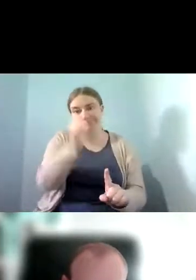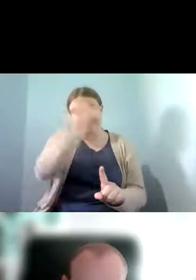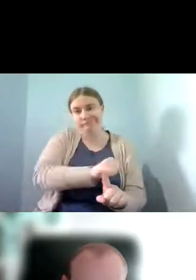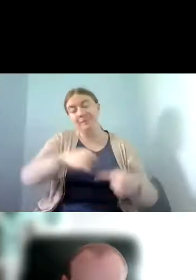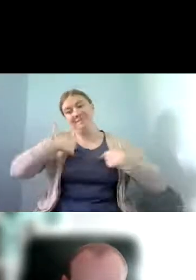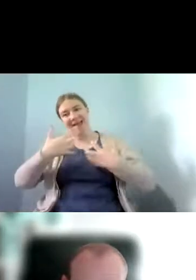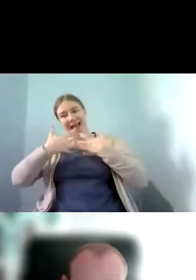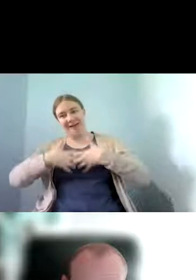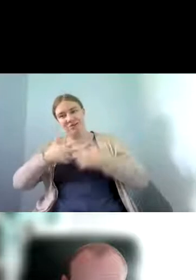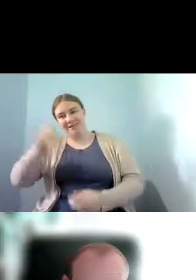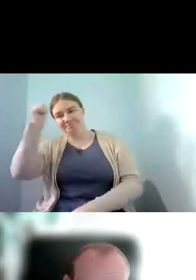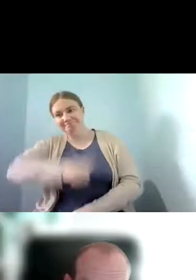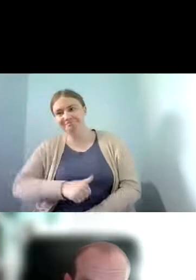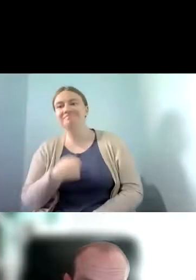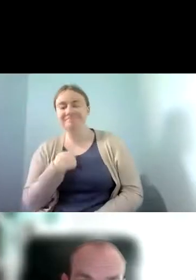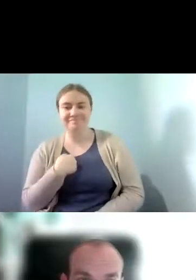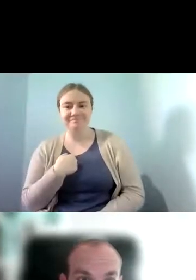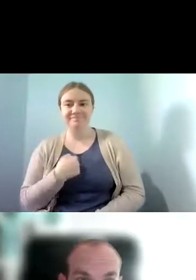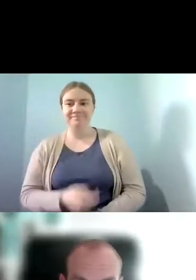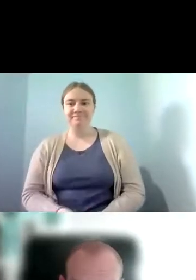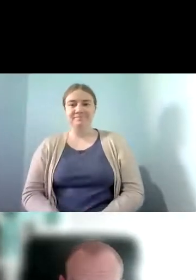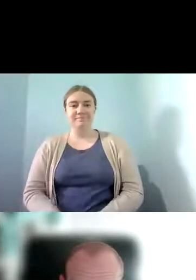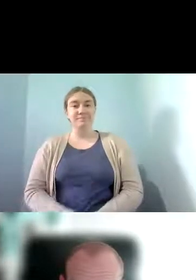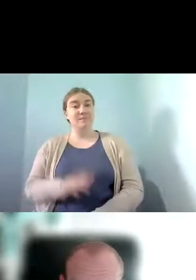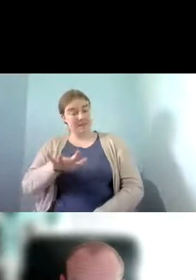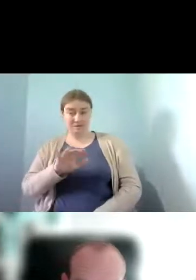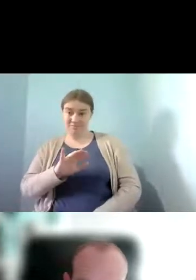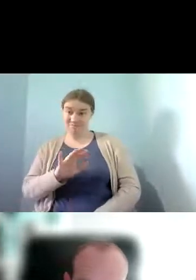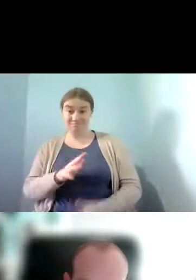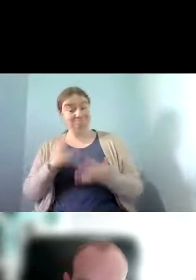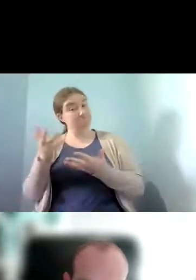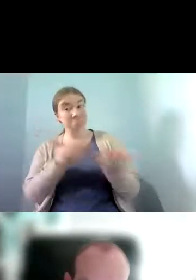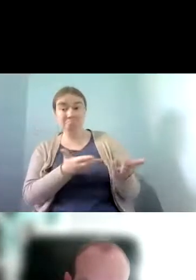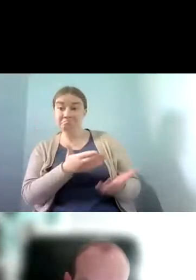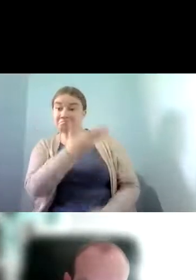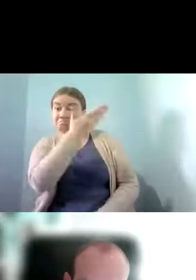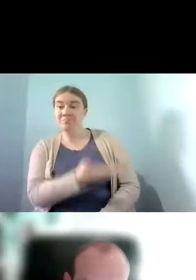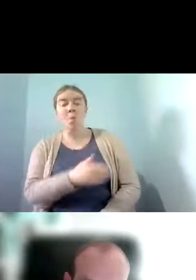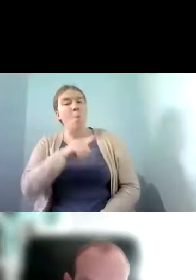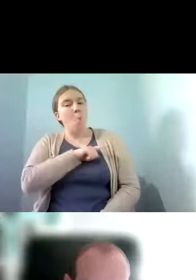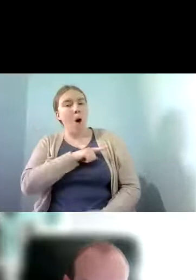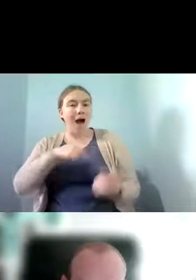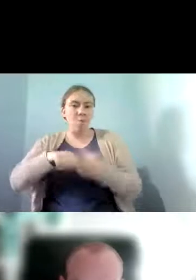so to start with why do you need uh fish passes fish pass passes on the river severn